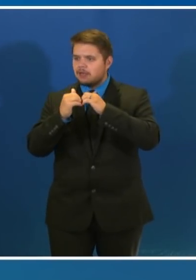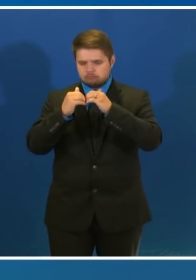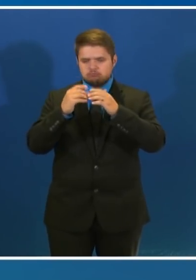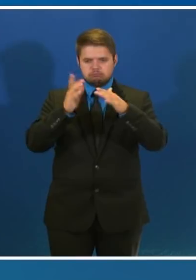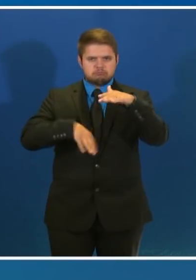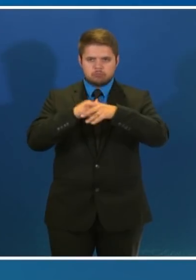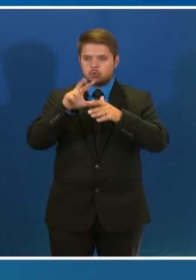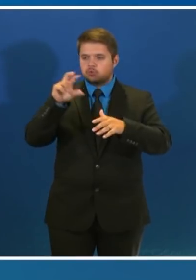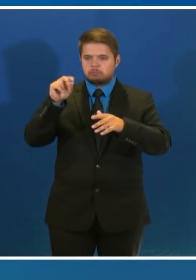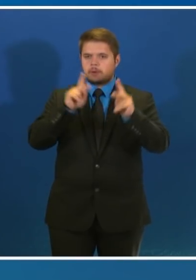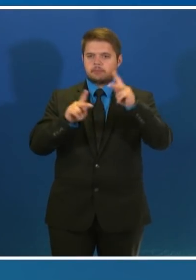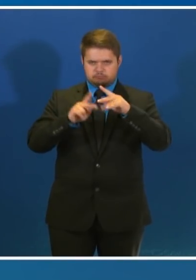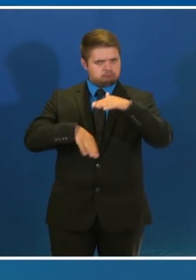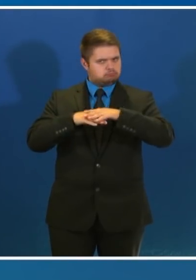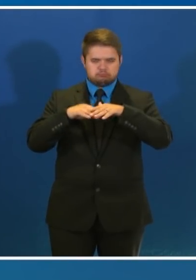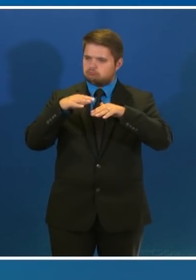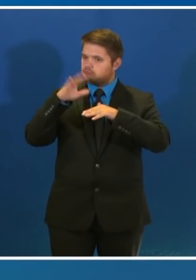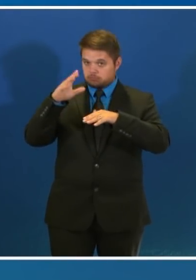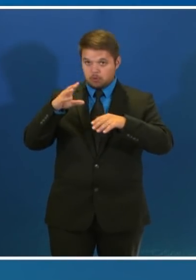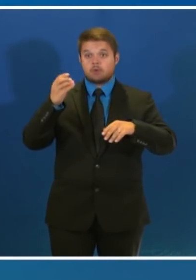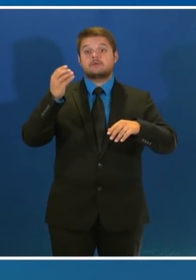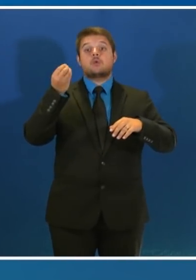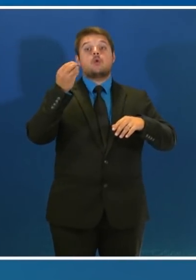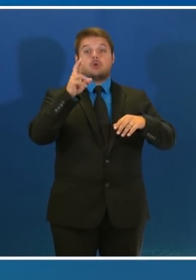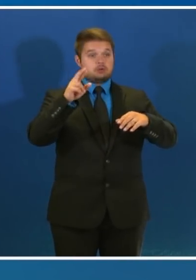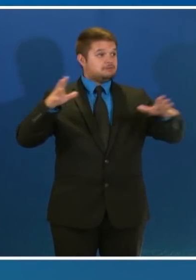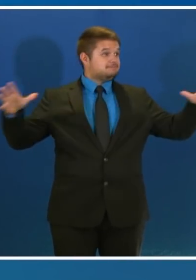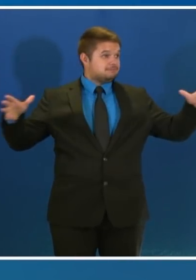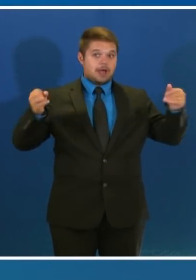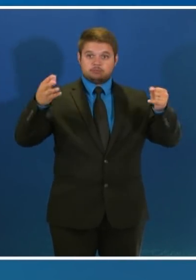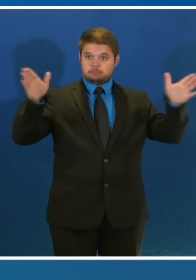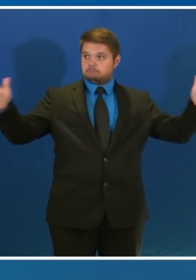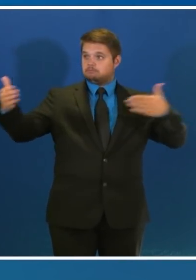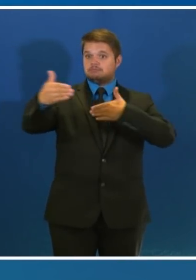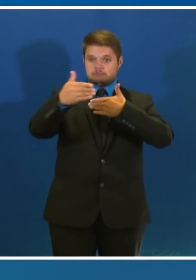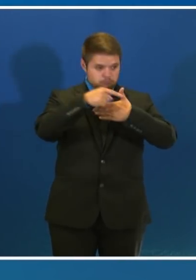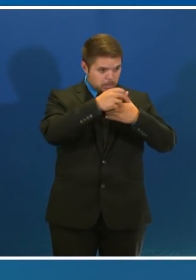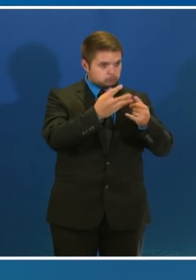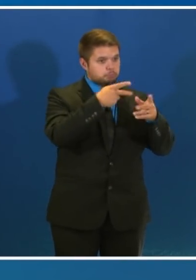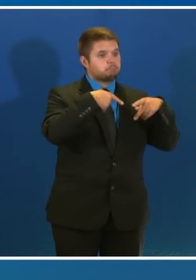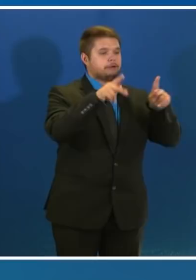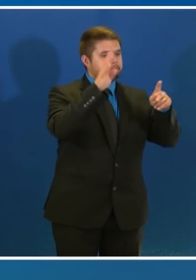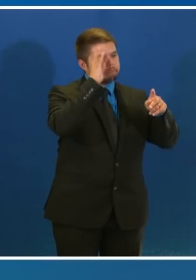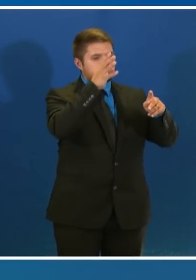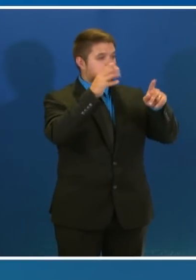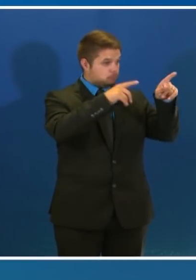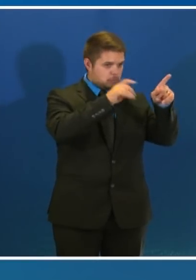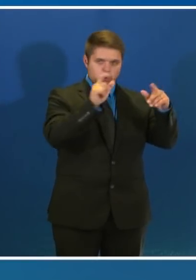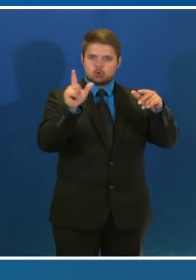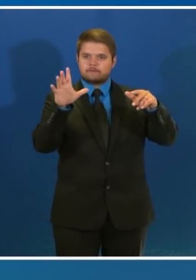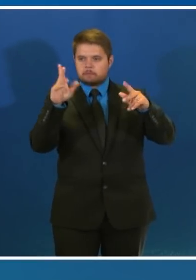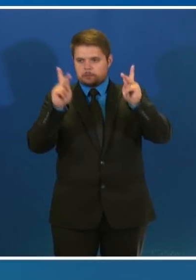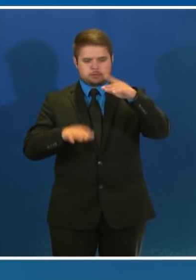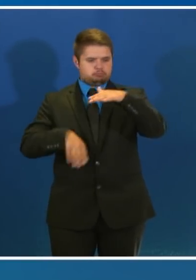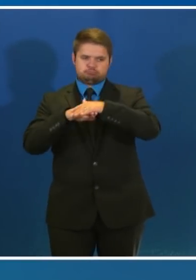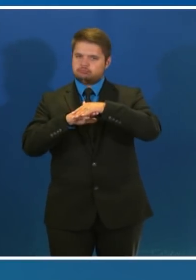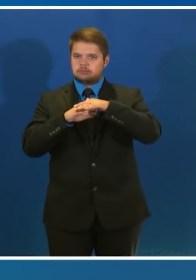occupancy whichever is less. Please read the full guidelines for receptions in the governor's